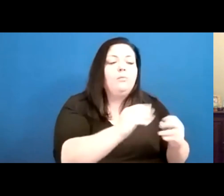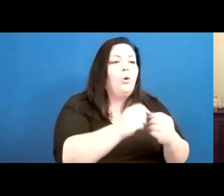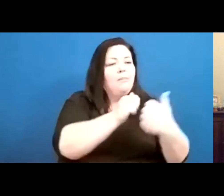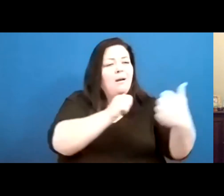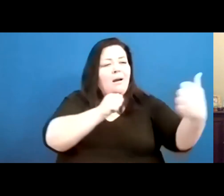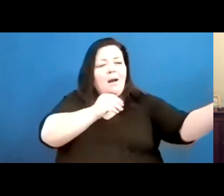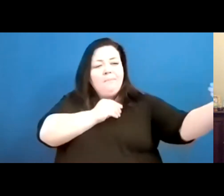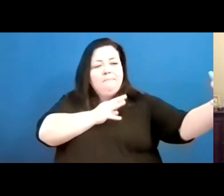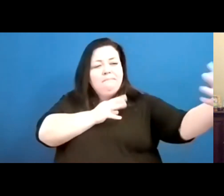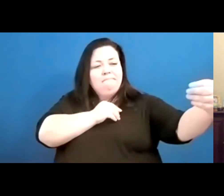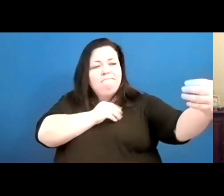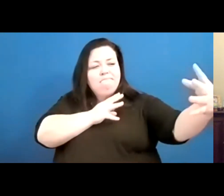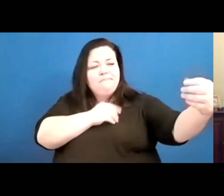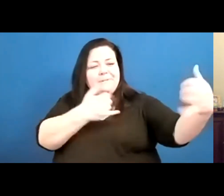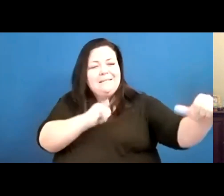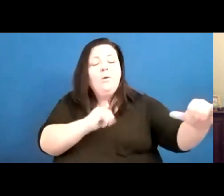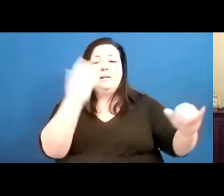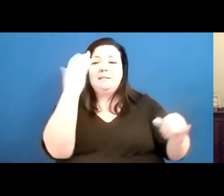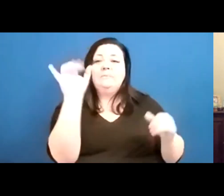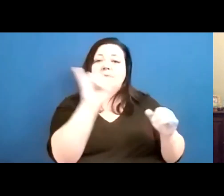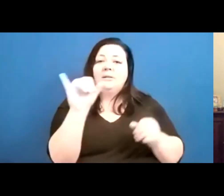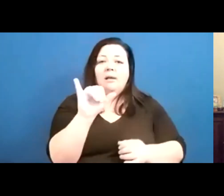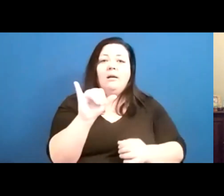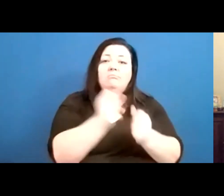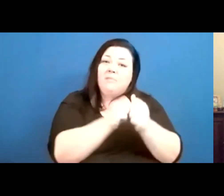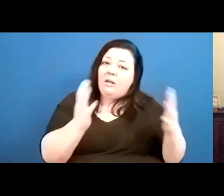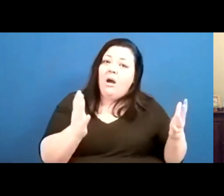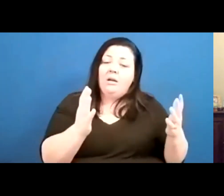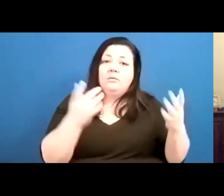It sounds like a lot on sounds like a lot when it's all on paper,